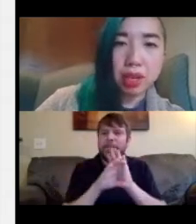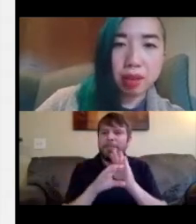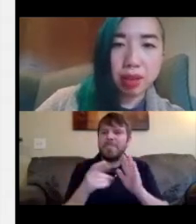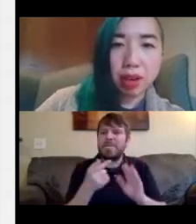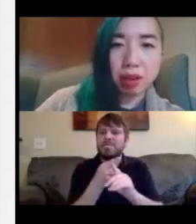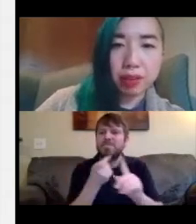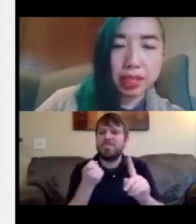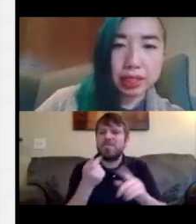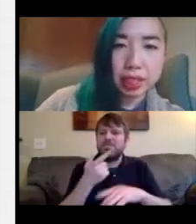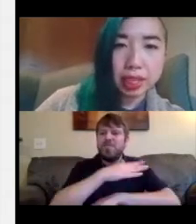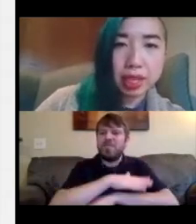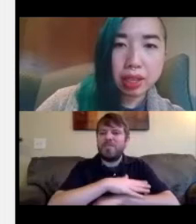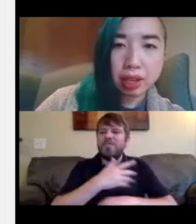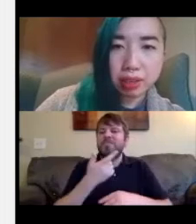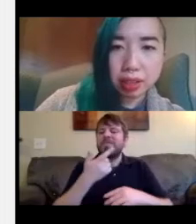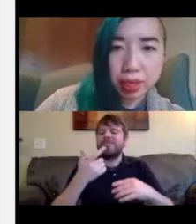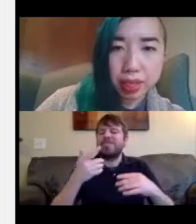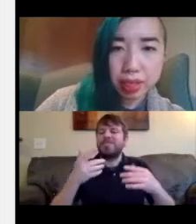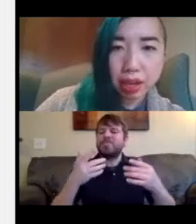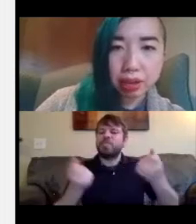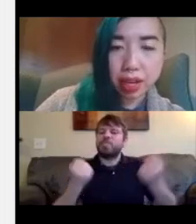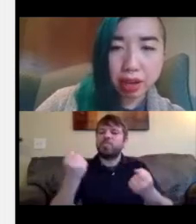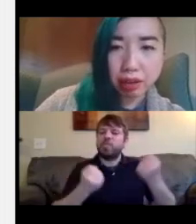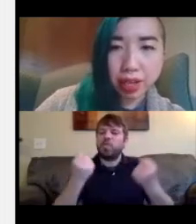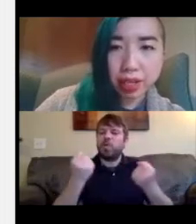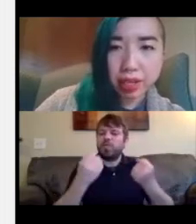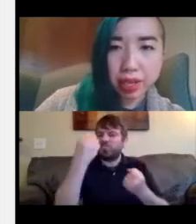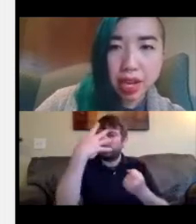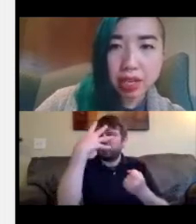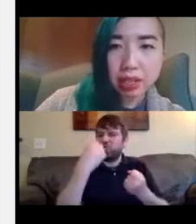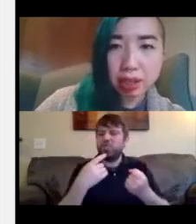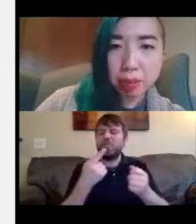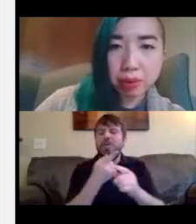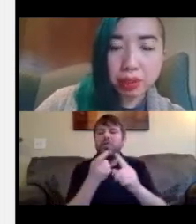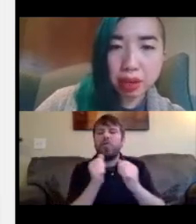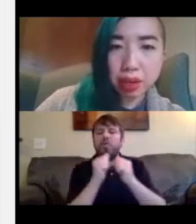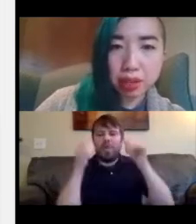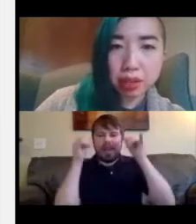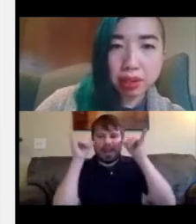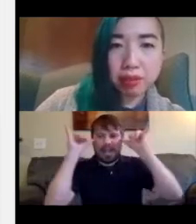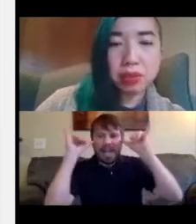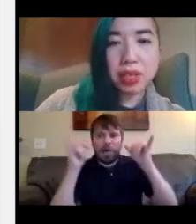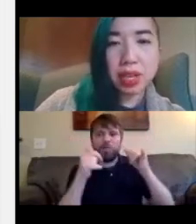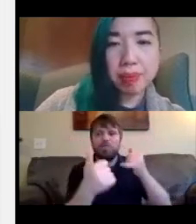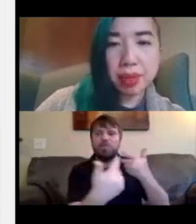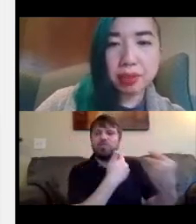of a car facing the oncoming cattle caravan and another postcard featuring an image of the